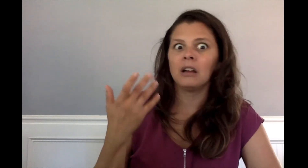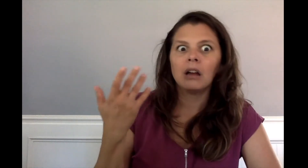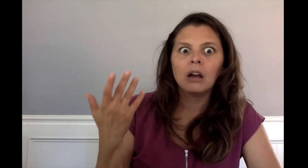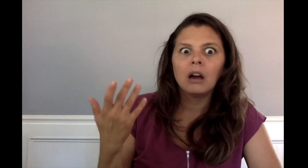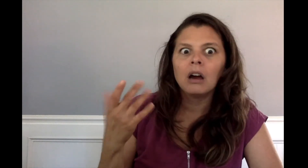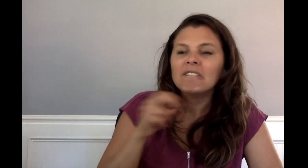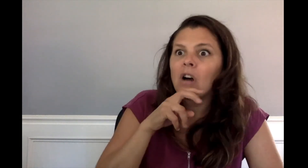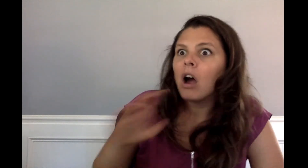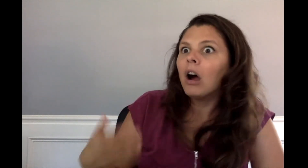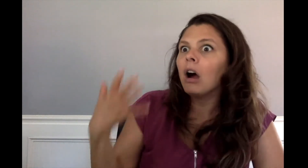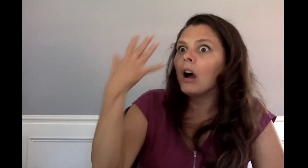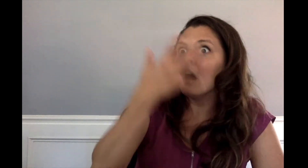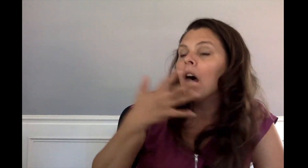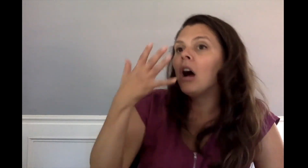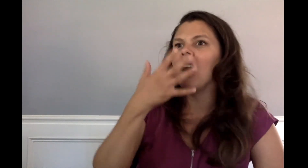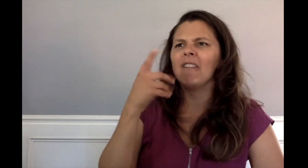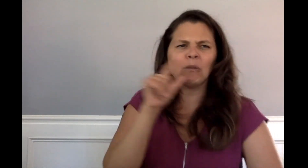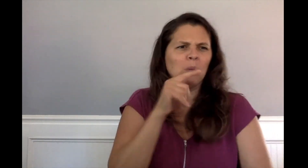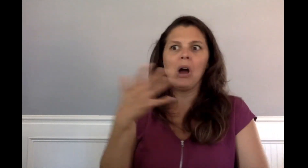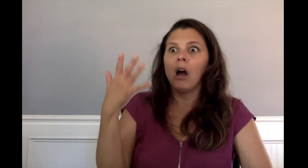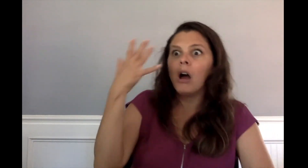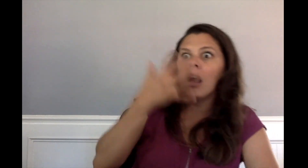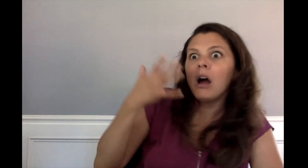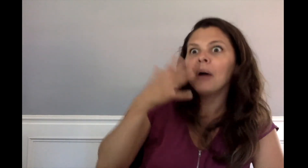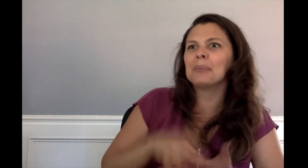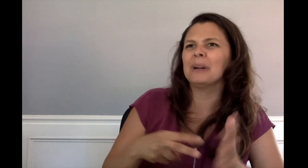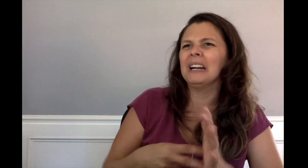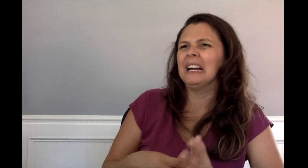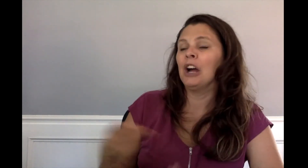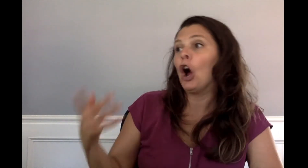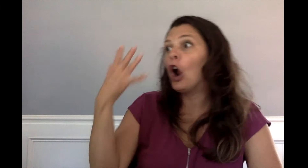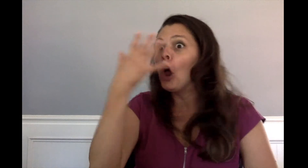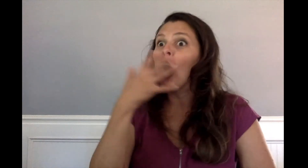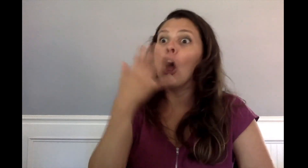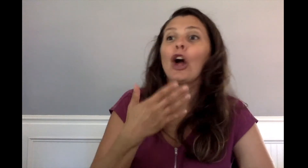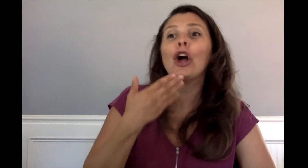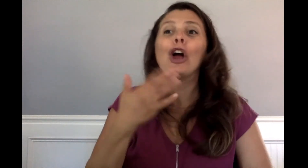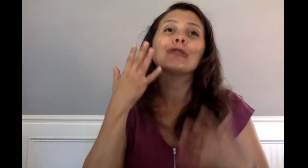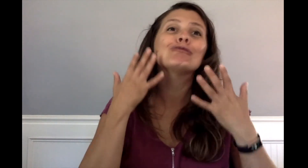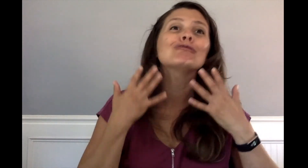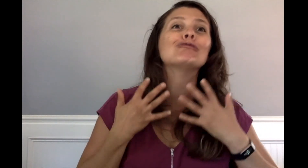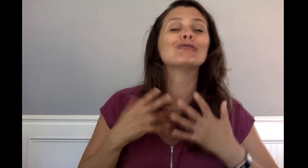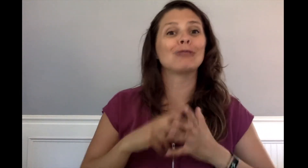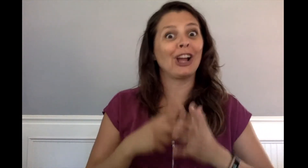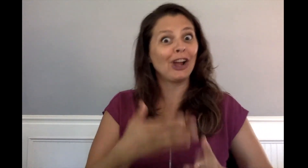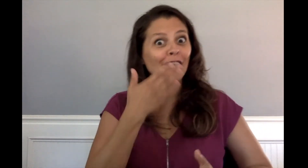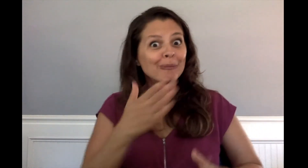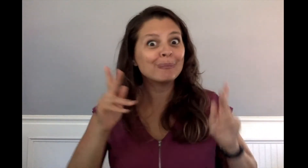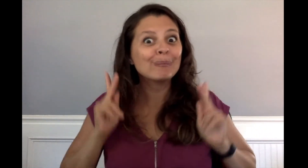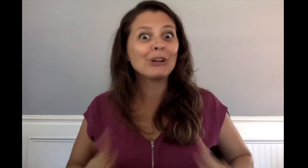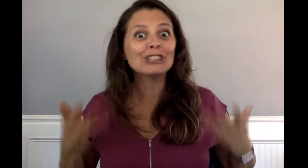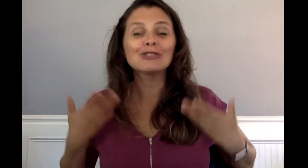"Like someone to watch out for?" Frog finished his sentence. "Just because you LOOK good doesn't mean you